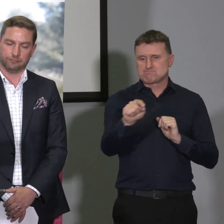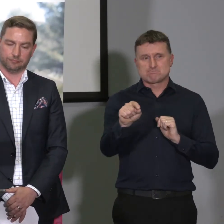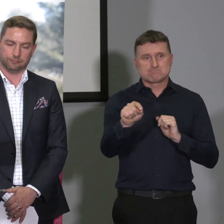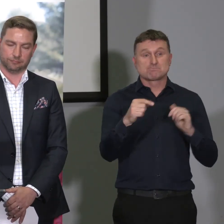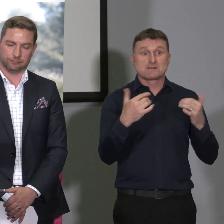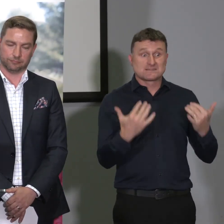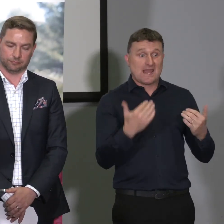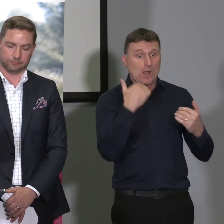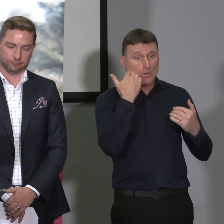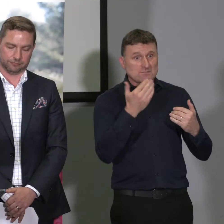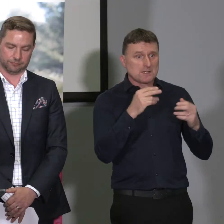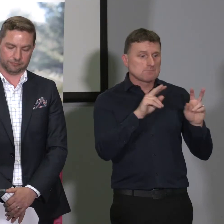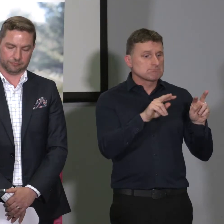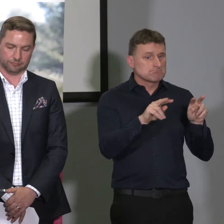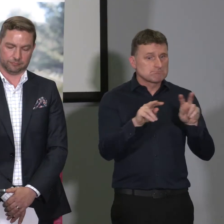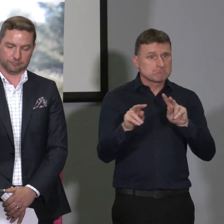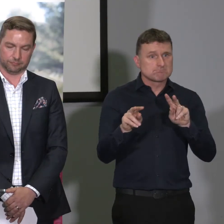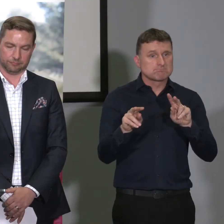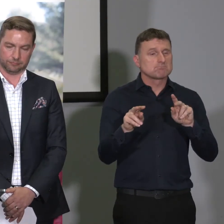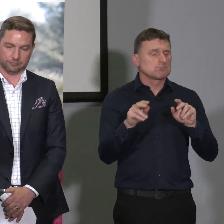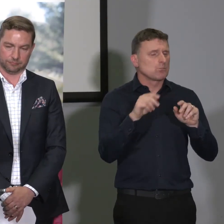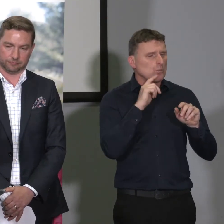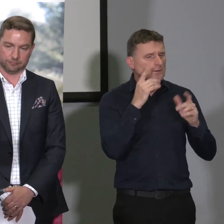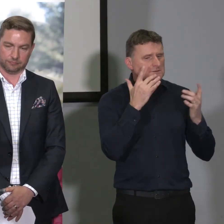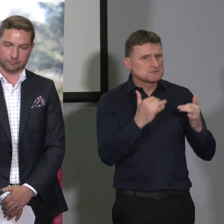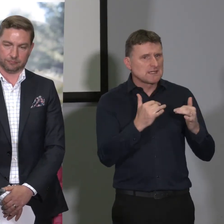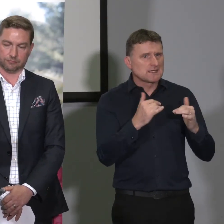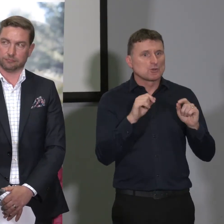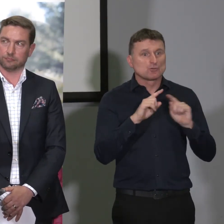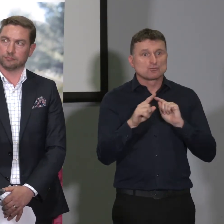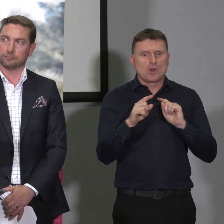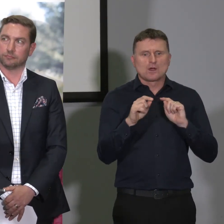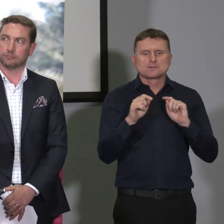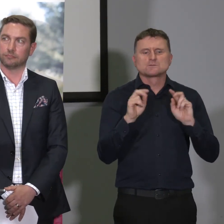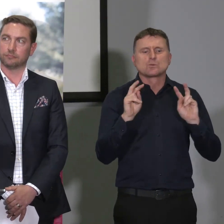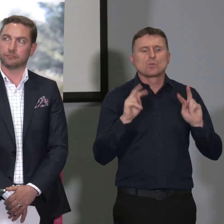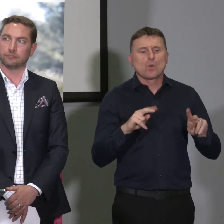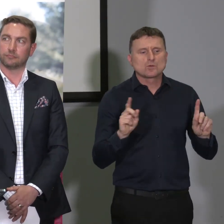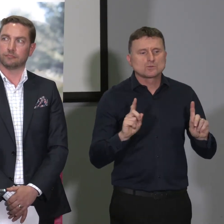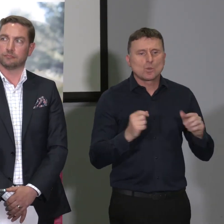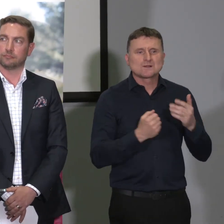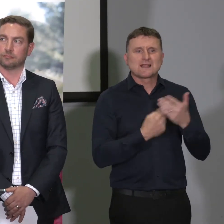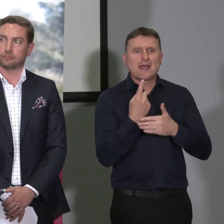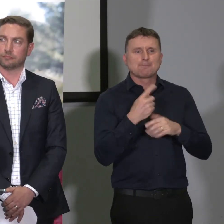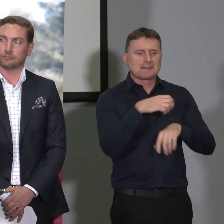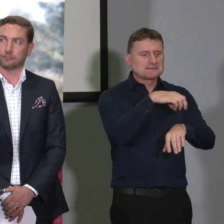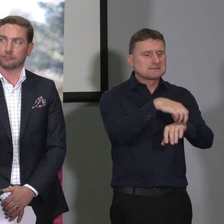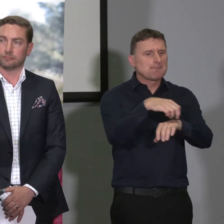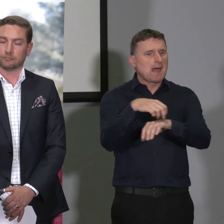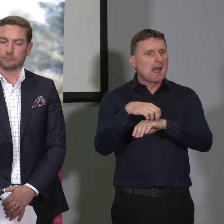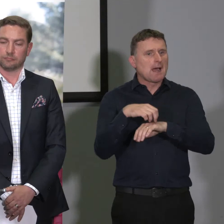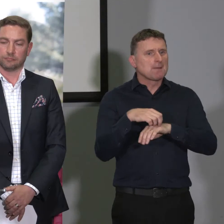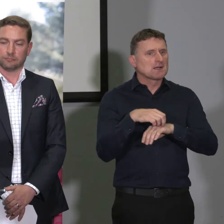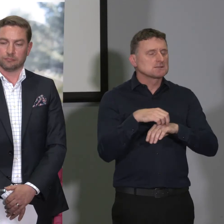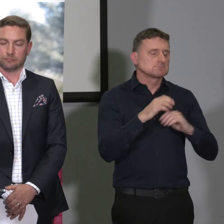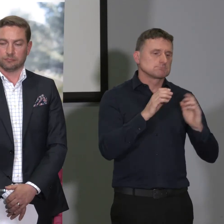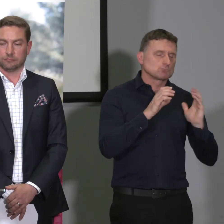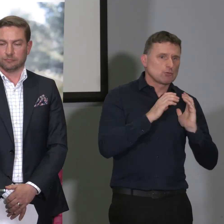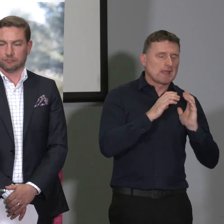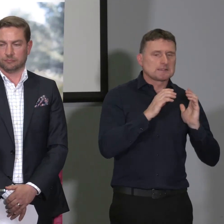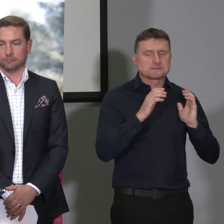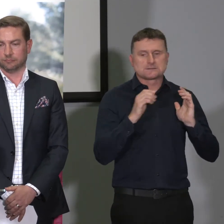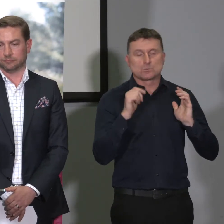eight daily basis and